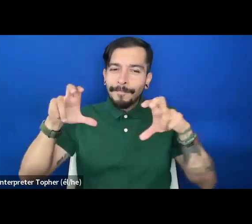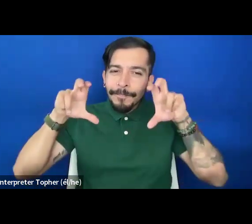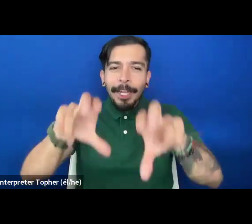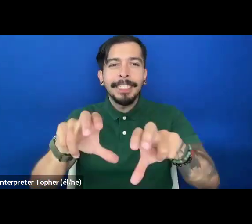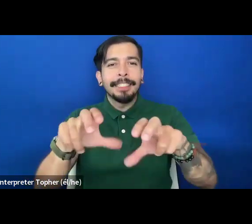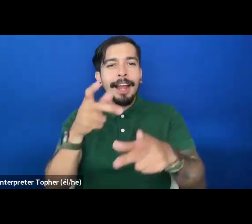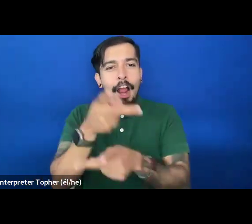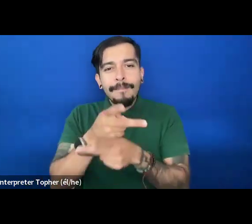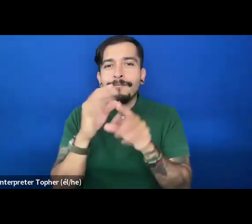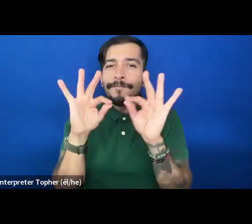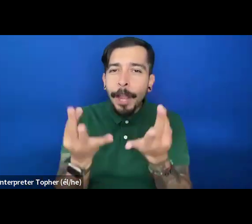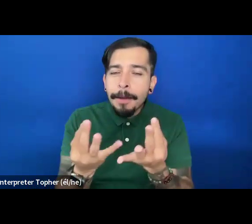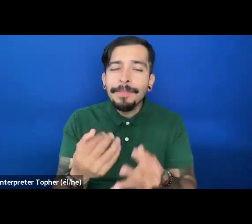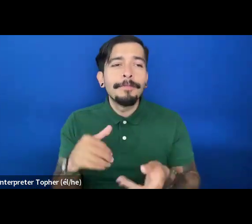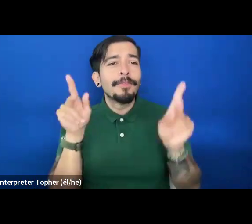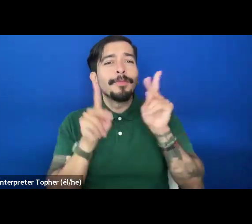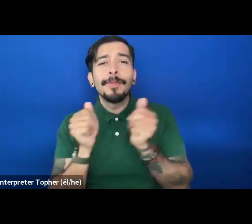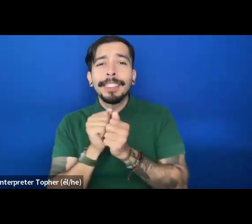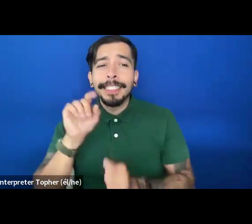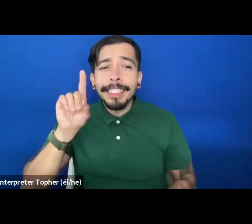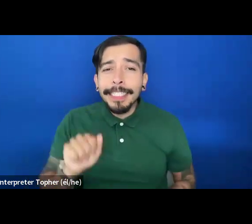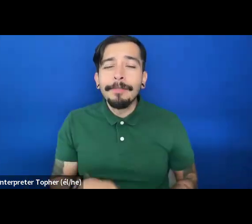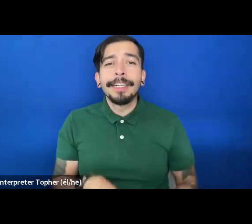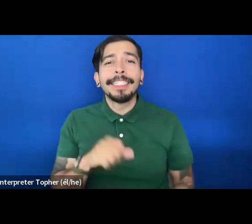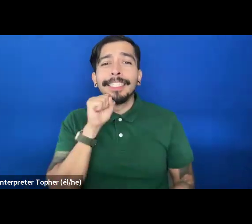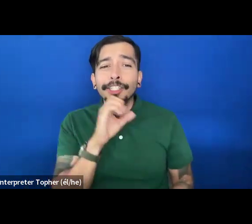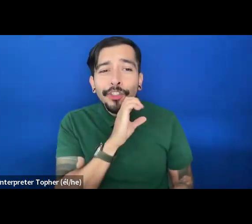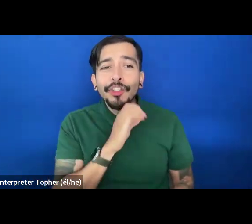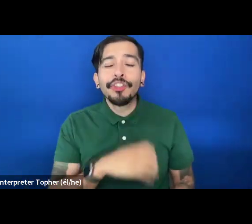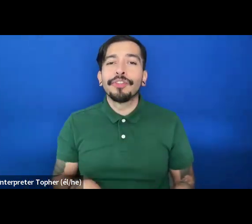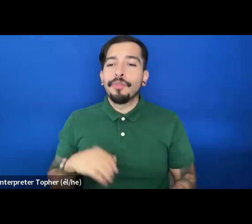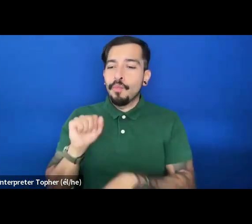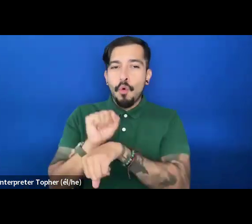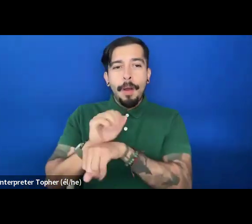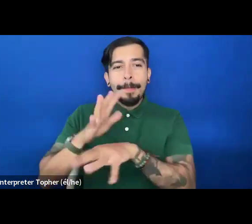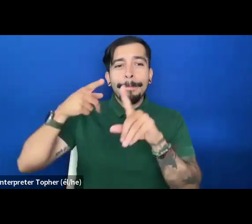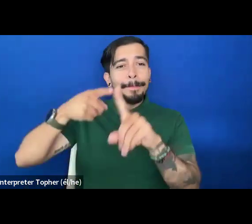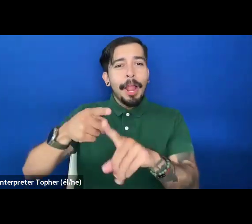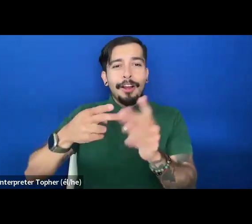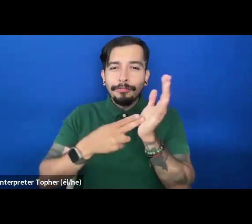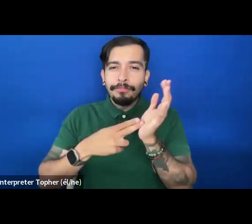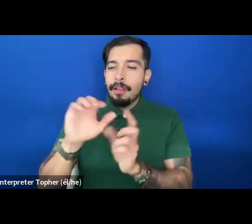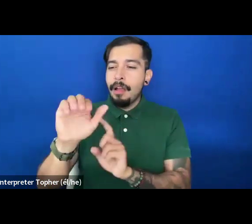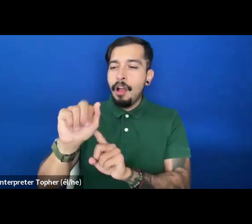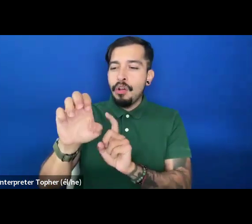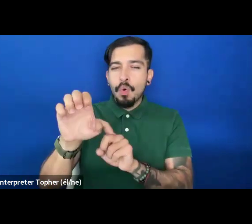that care is recognized as essential, and that all of us, workers, employers,